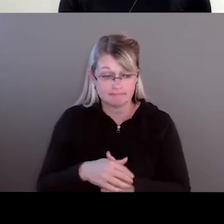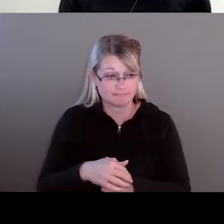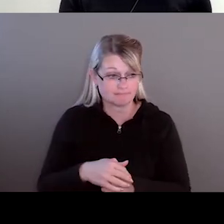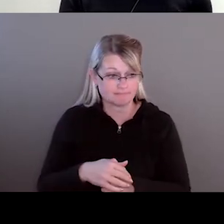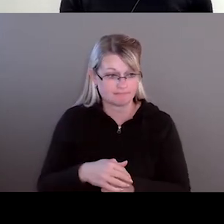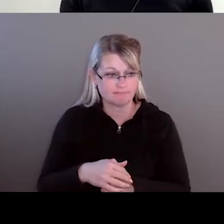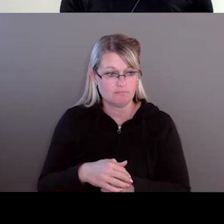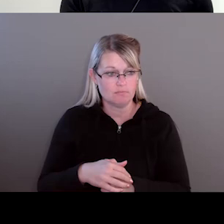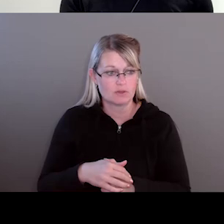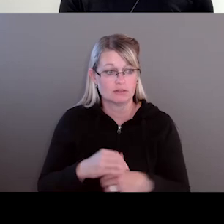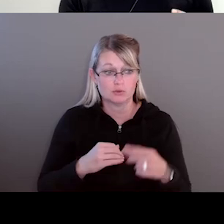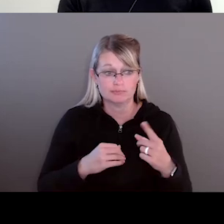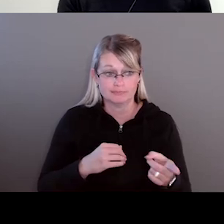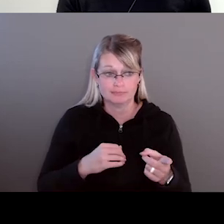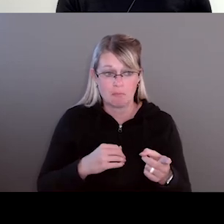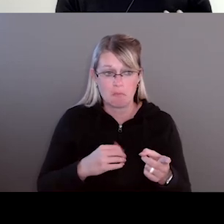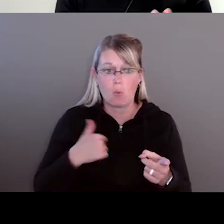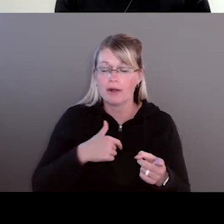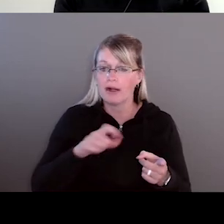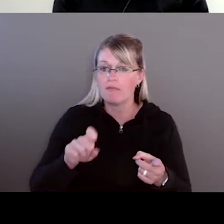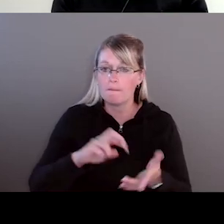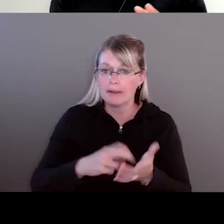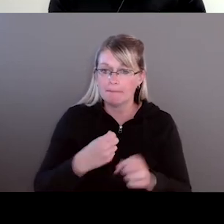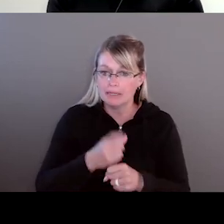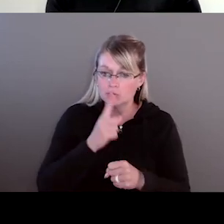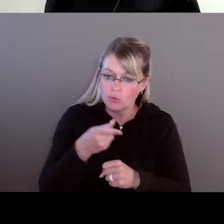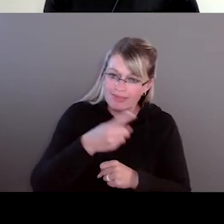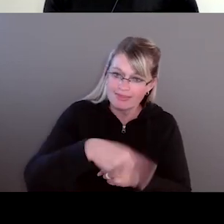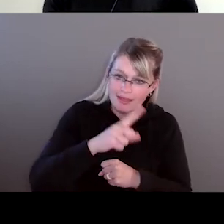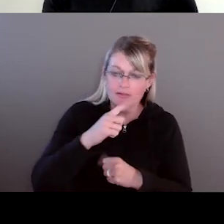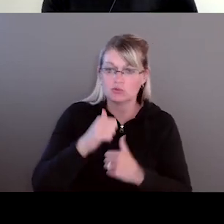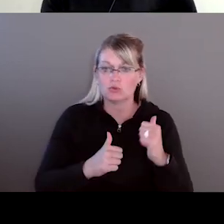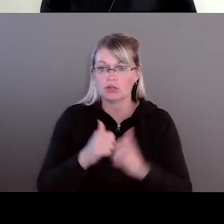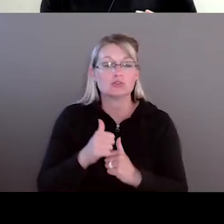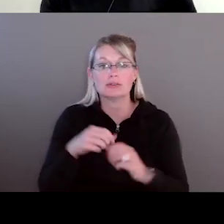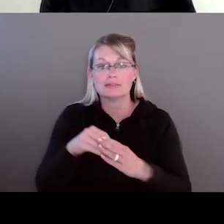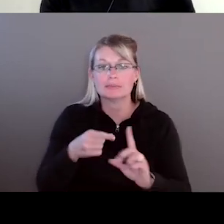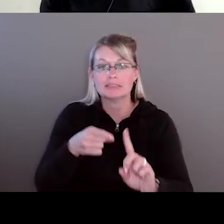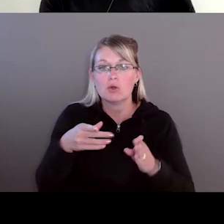Headings and labels, we have to make sure they are being structured in a way that conveys the